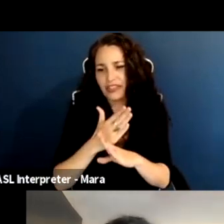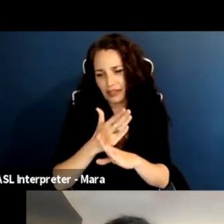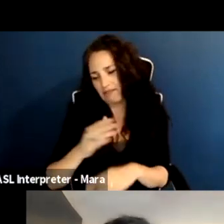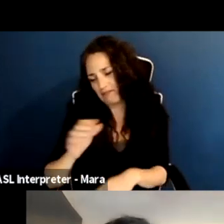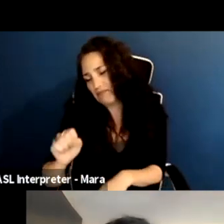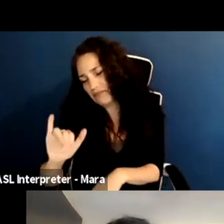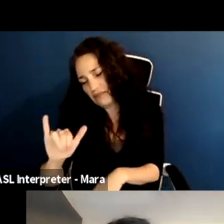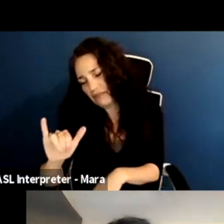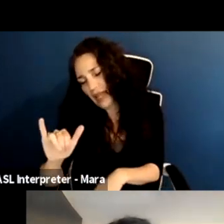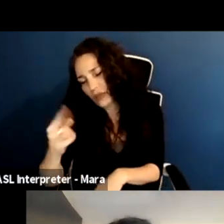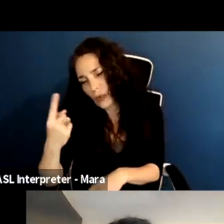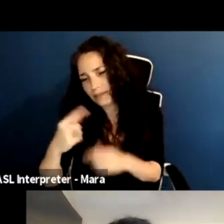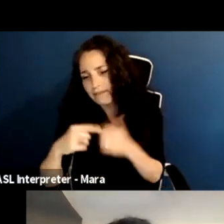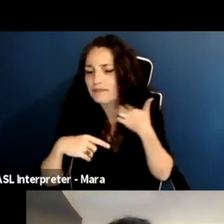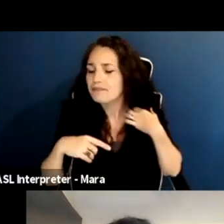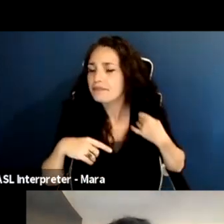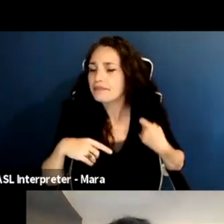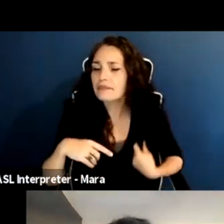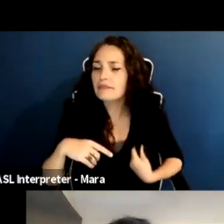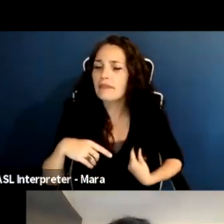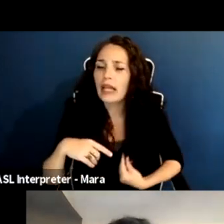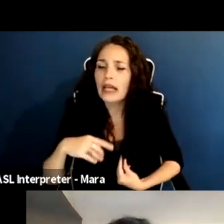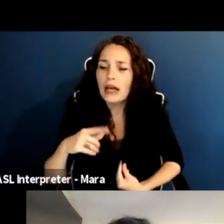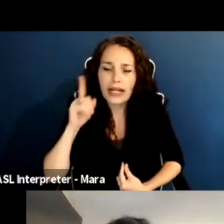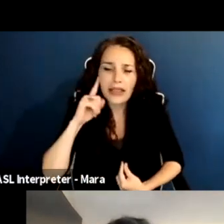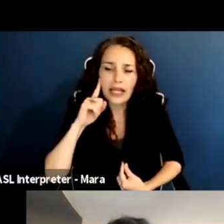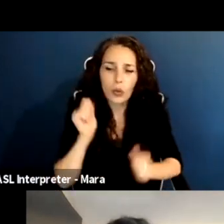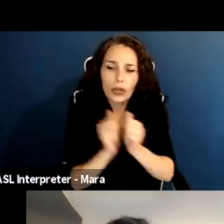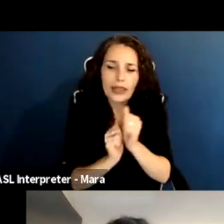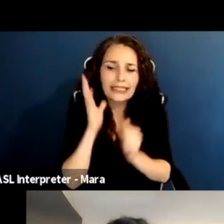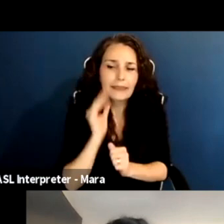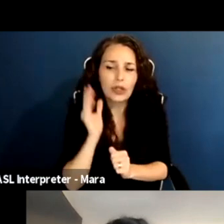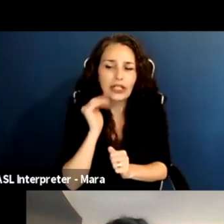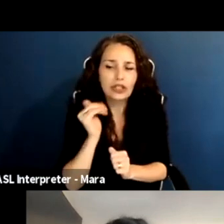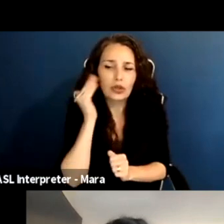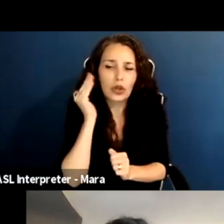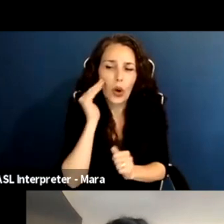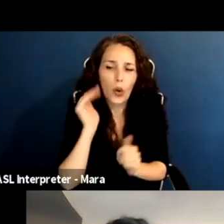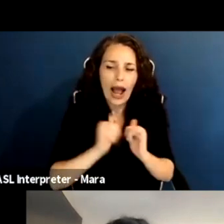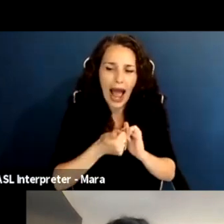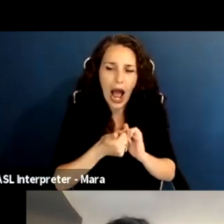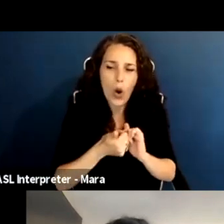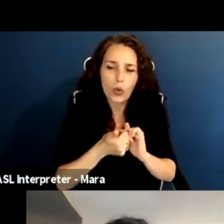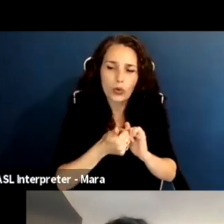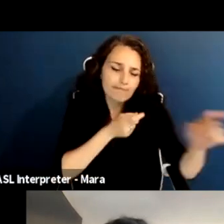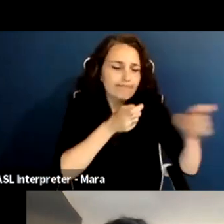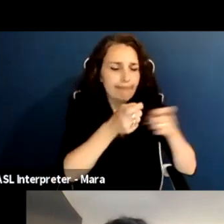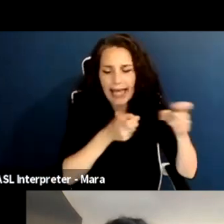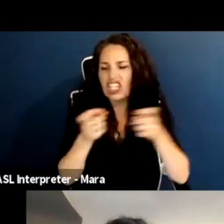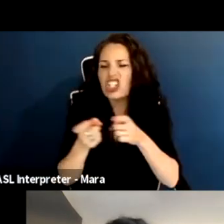but with experience, you learn how to deflect them or just how to manage them.